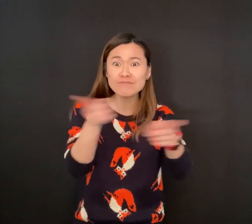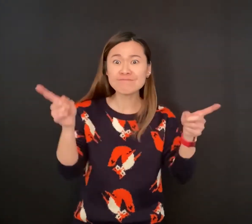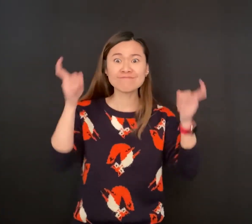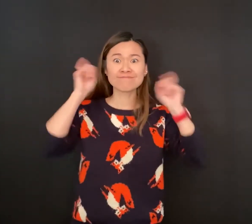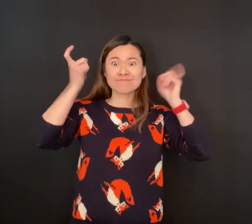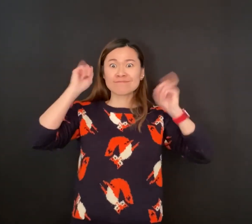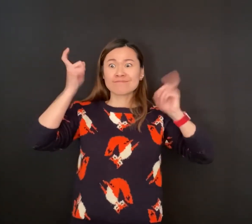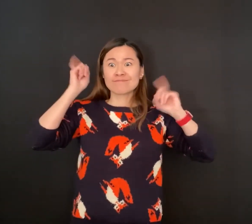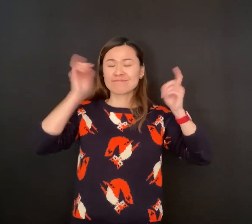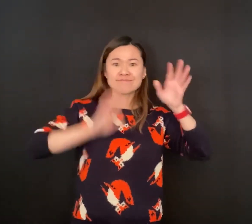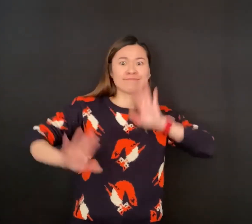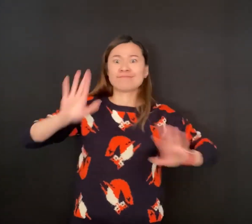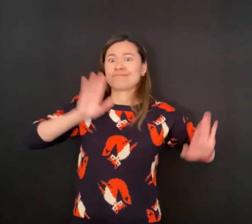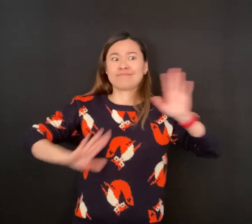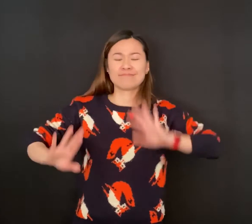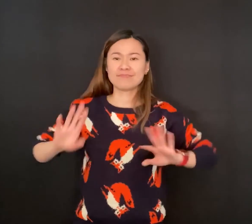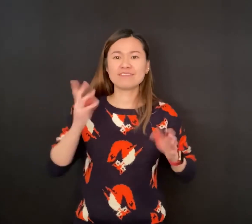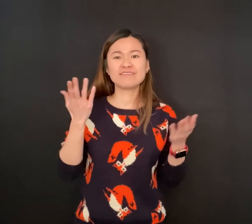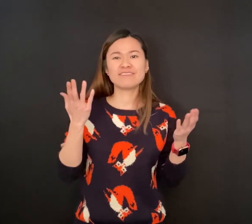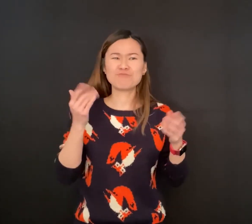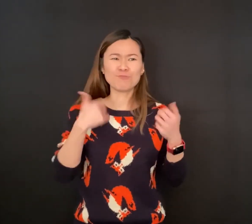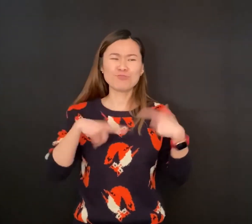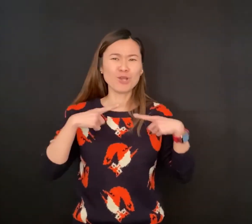Maybe some of you are a bit anxious and overwhelmed by it because